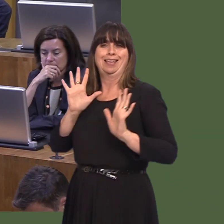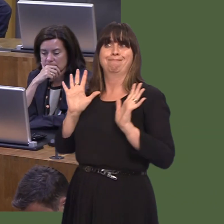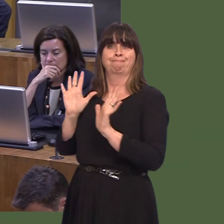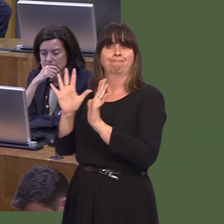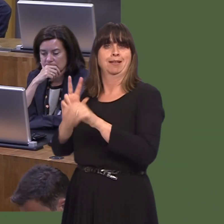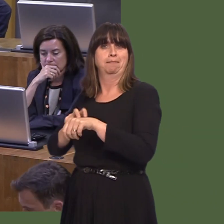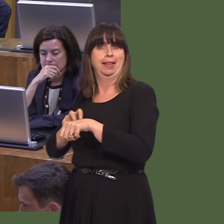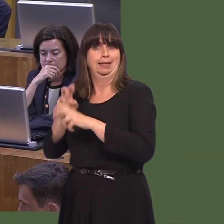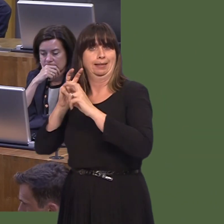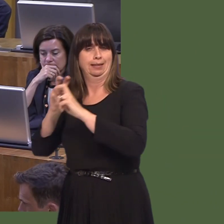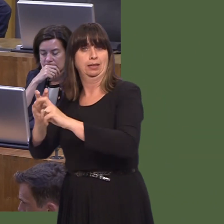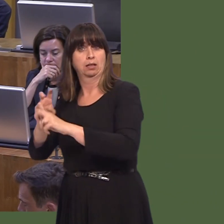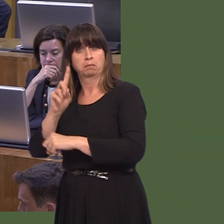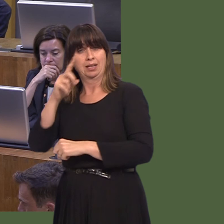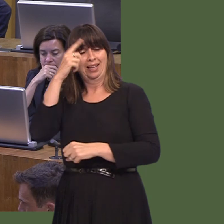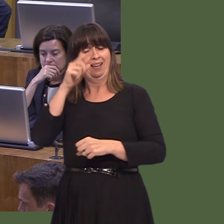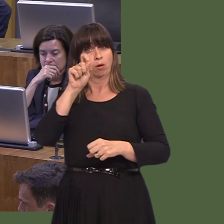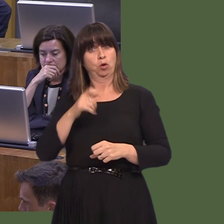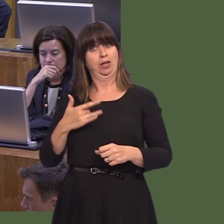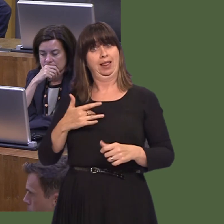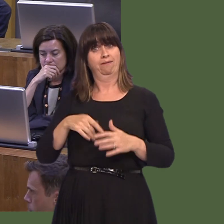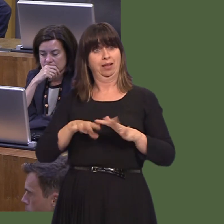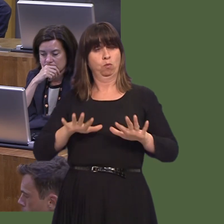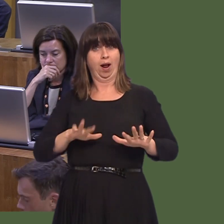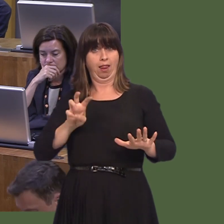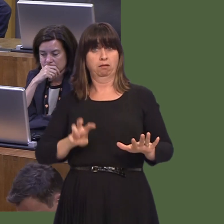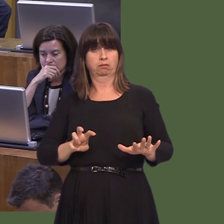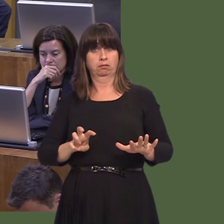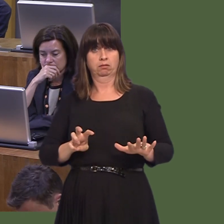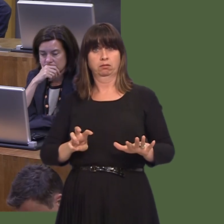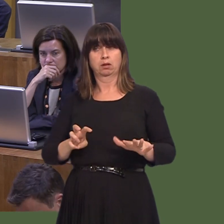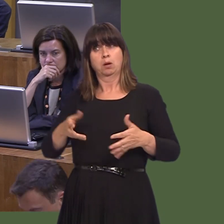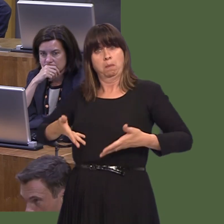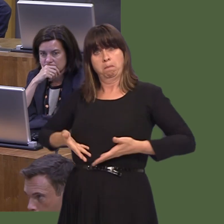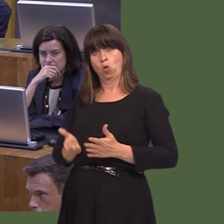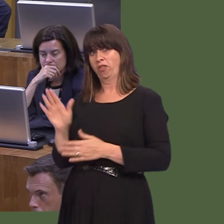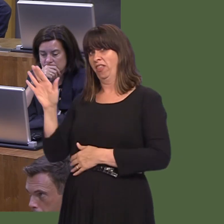What I can say is that should any Welsh residents have been involved in what has happened there,